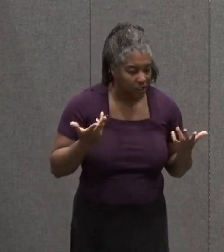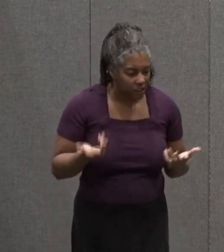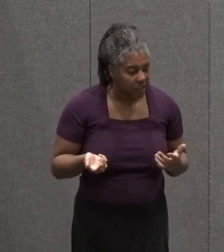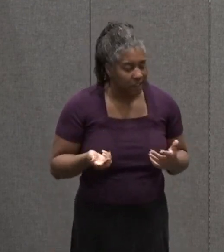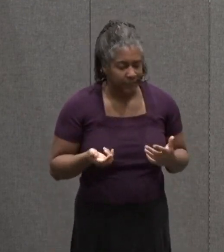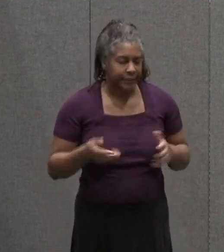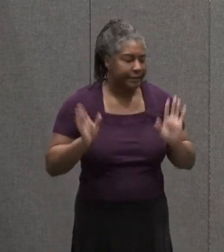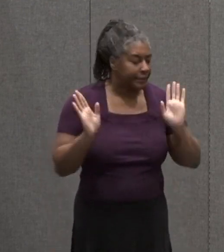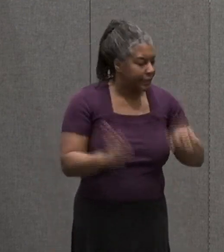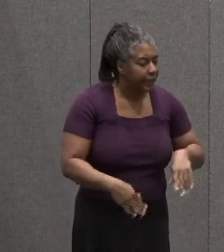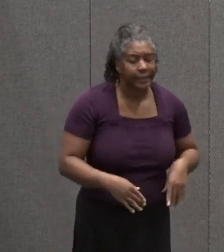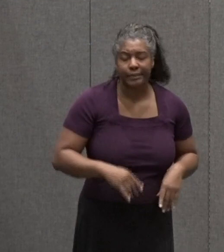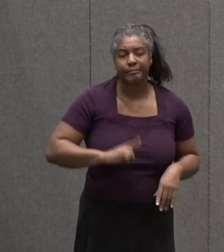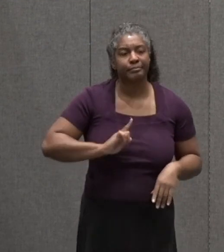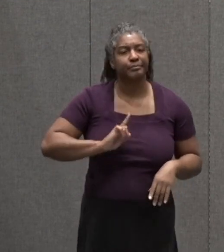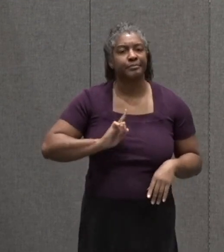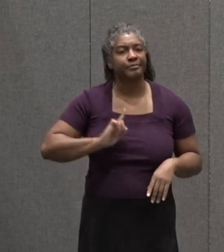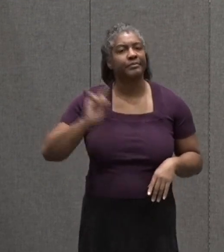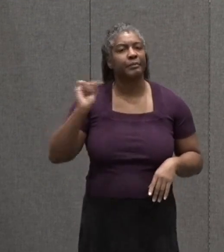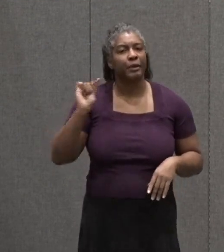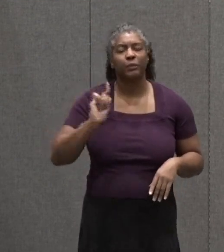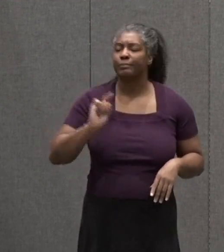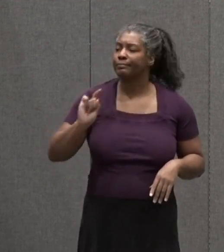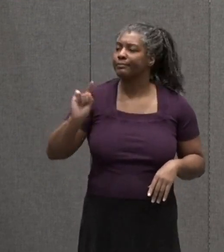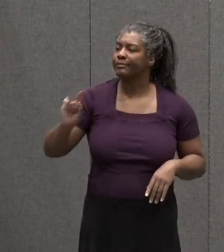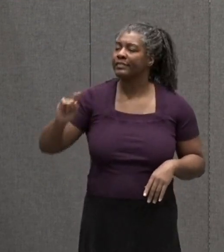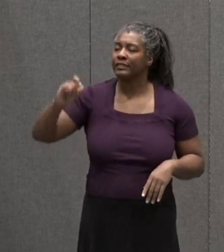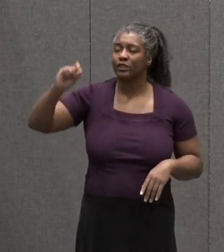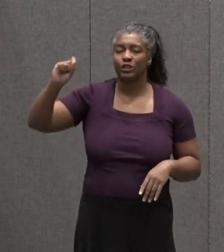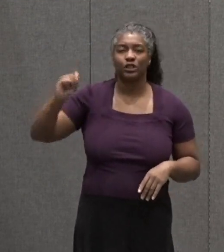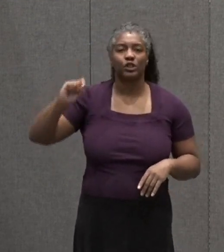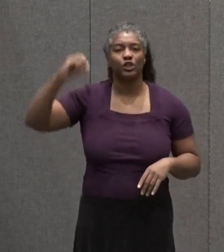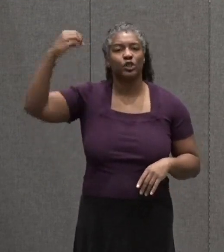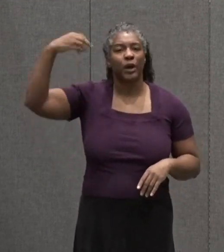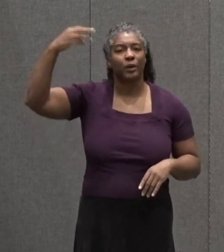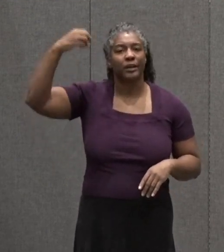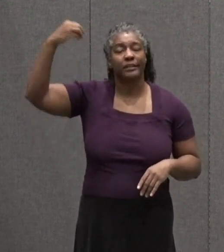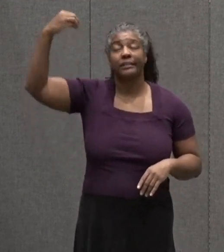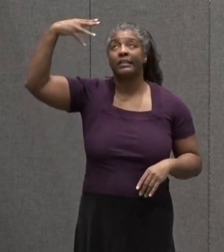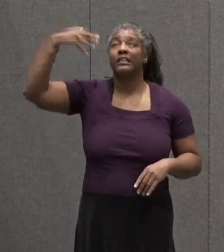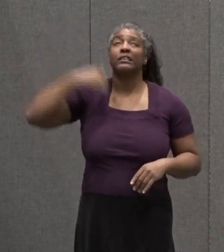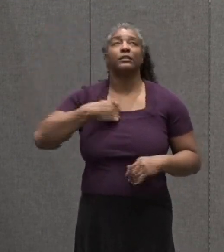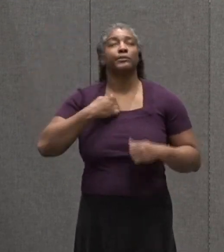about that spelling bee that you have. Oh no oh, and what about that girl that isn't always nice